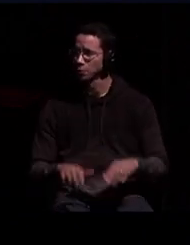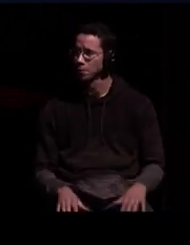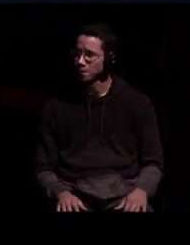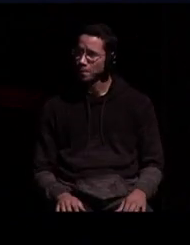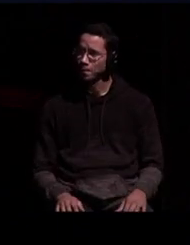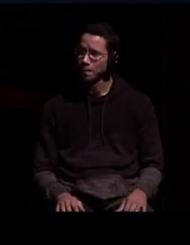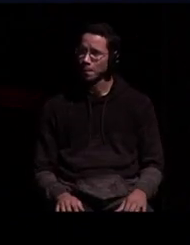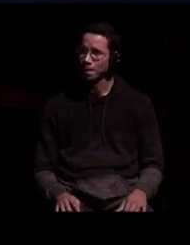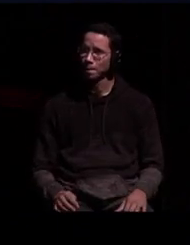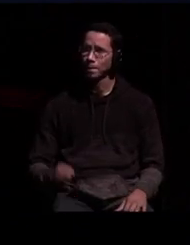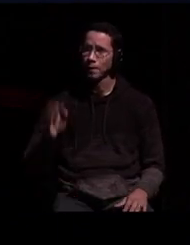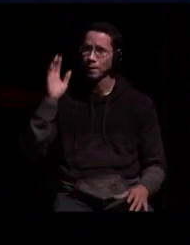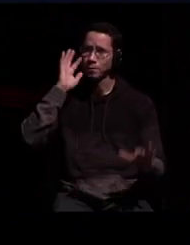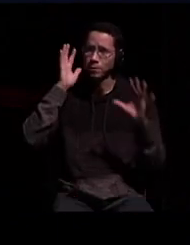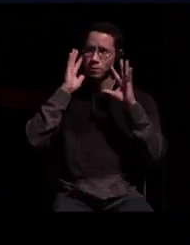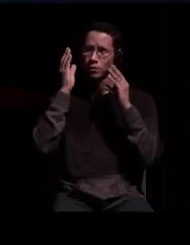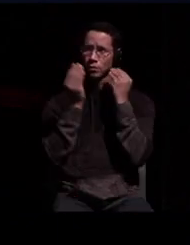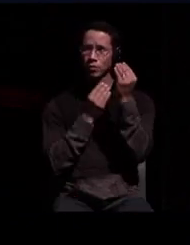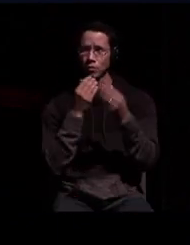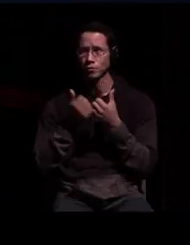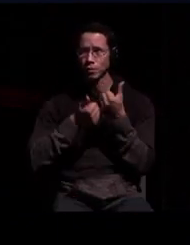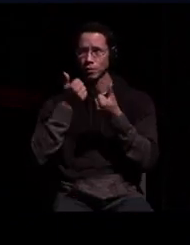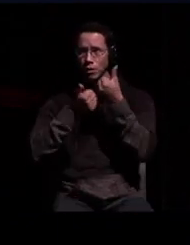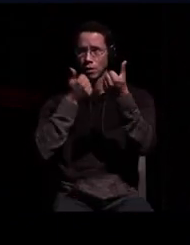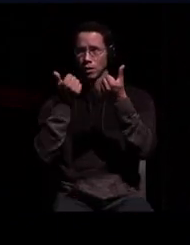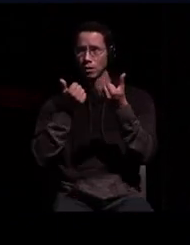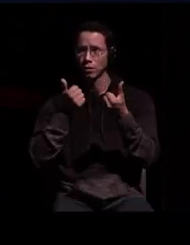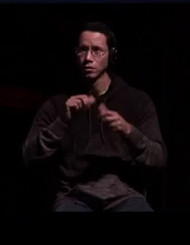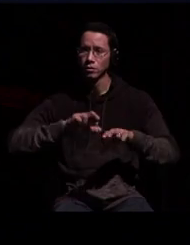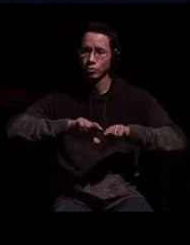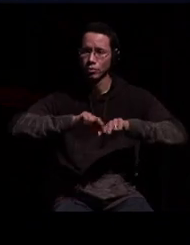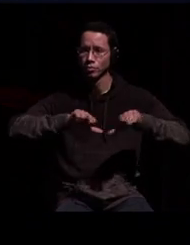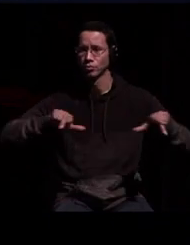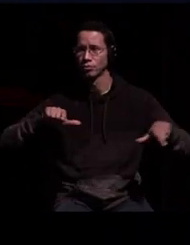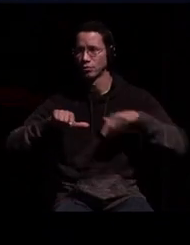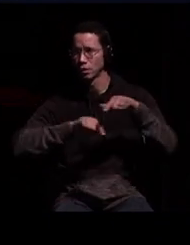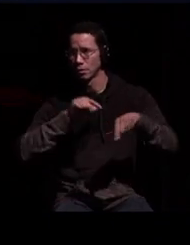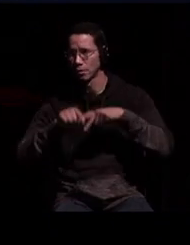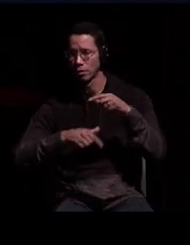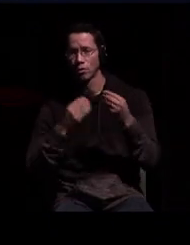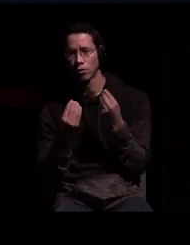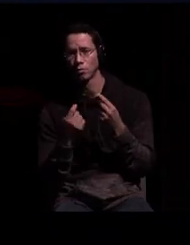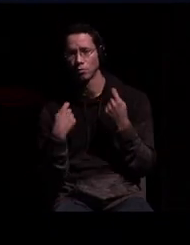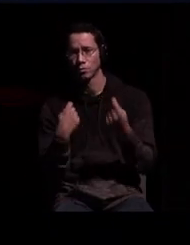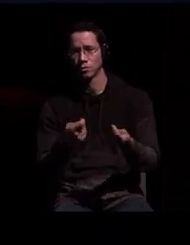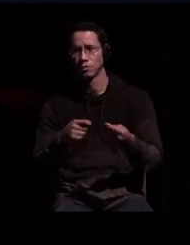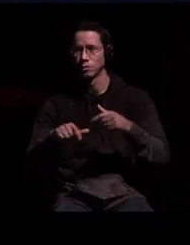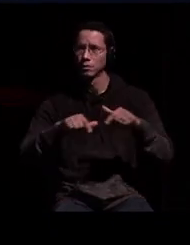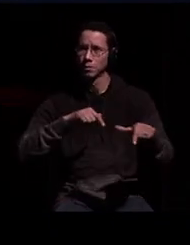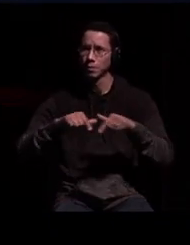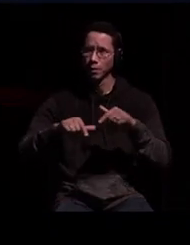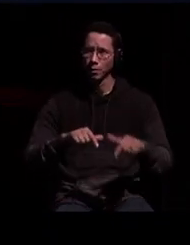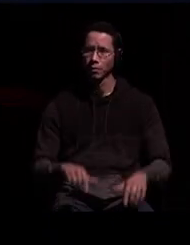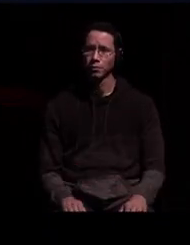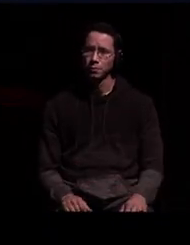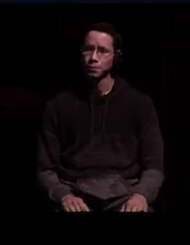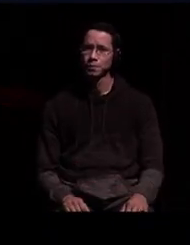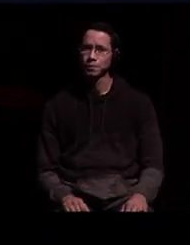how to improve working conditions, how to create decent jobs so that we can generate